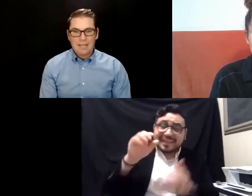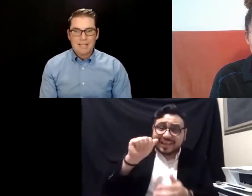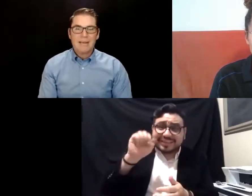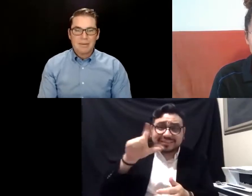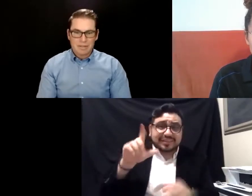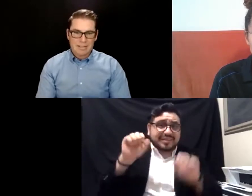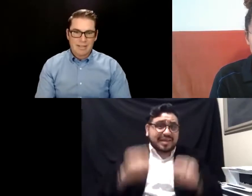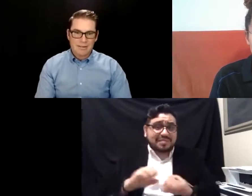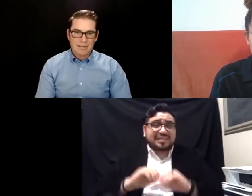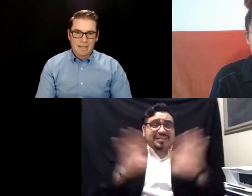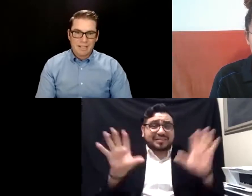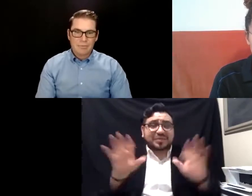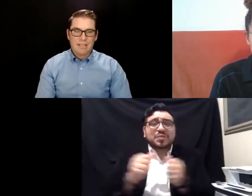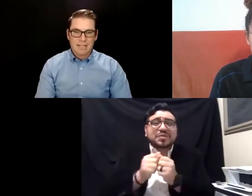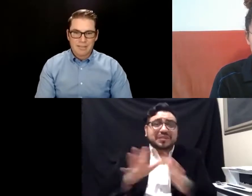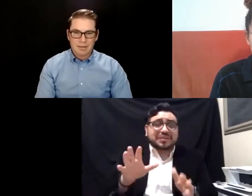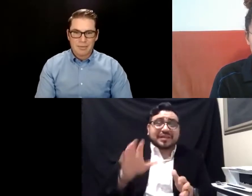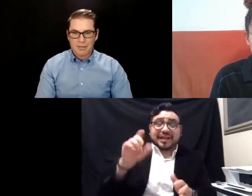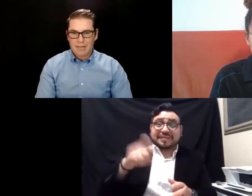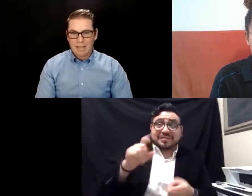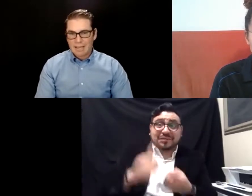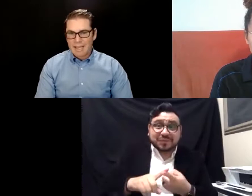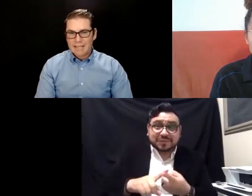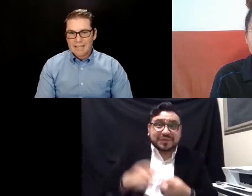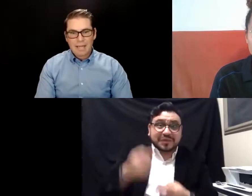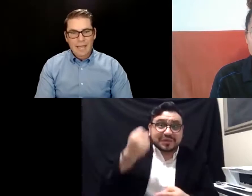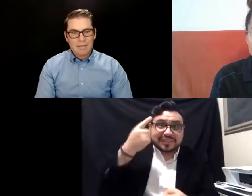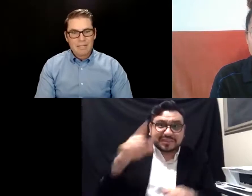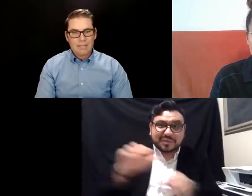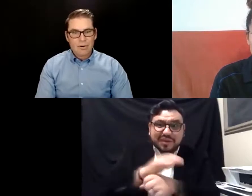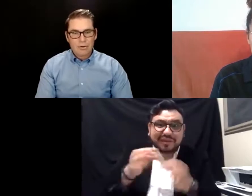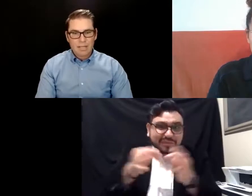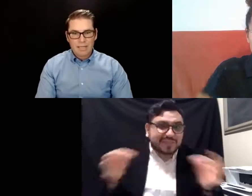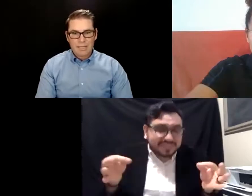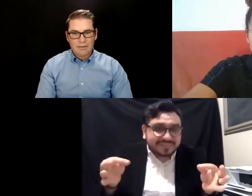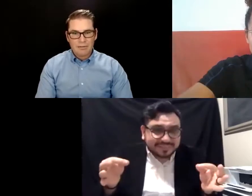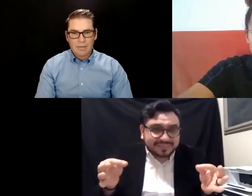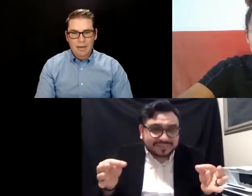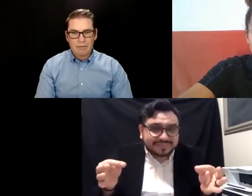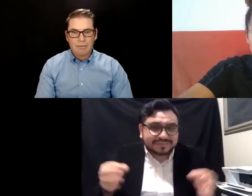Because the hearing person is watching the interpreter. ASL can be so clear without fully